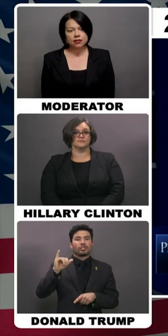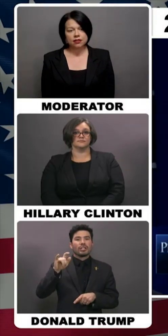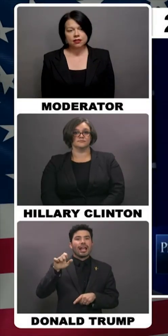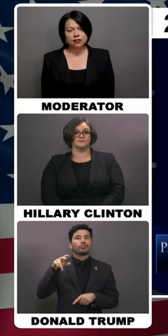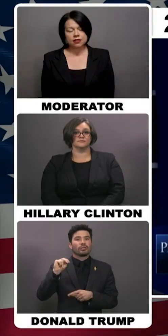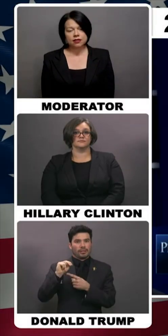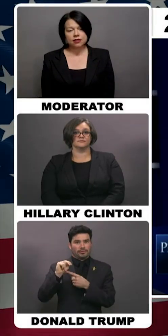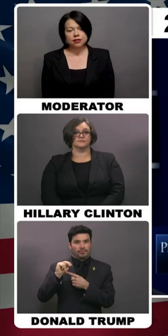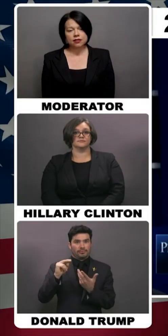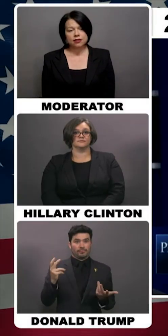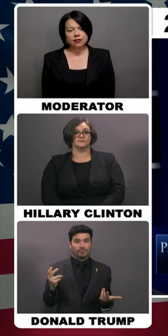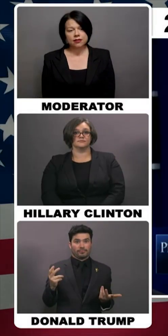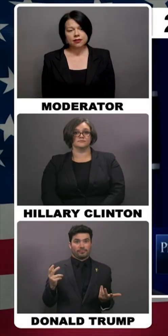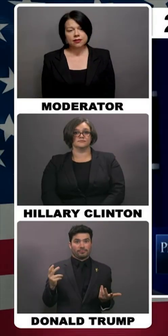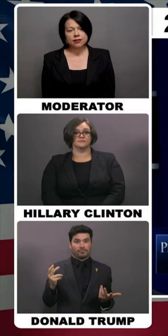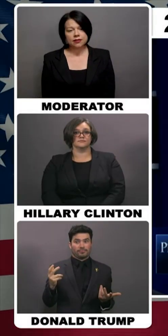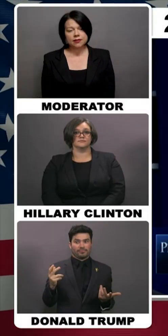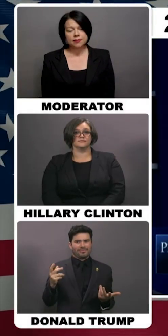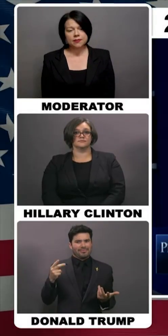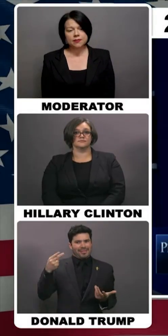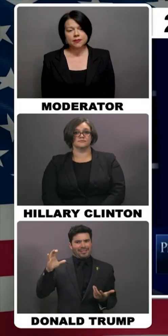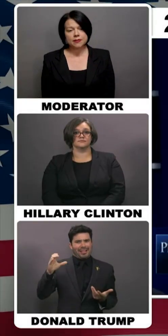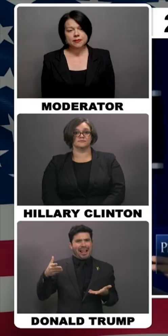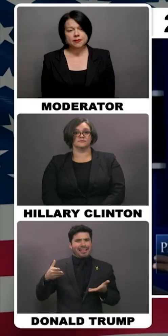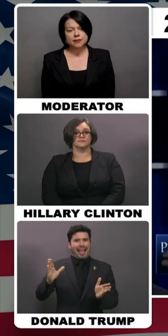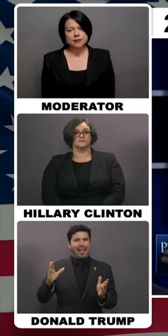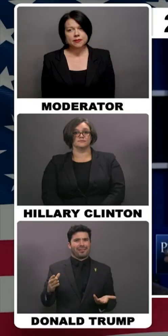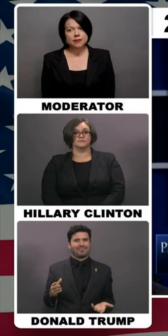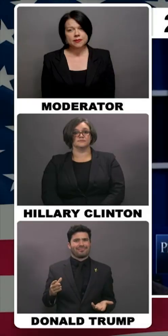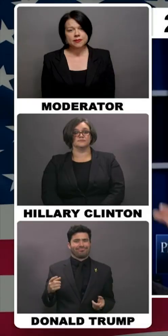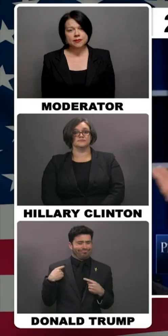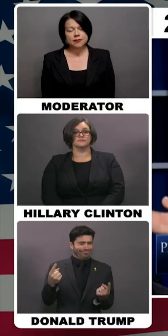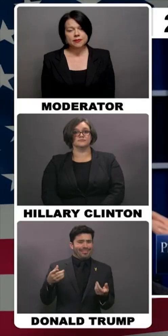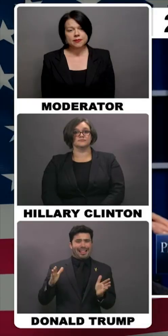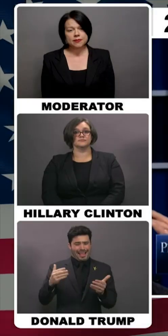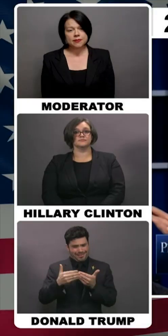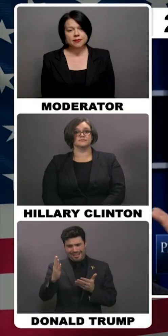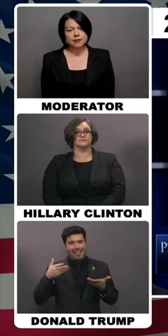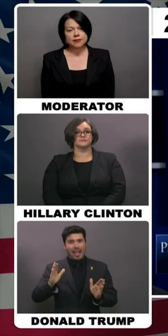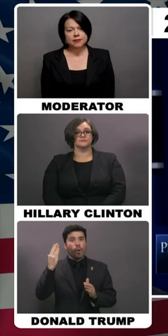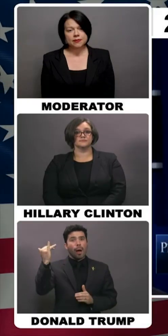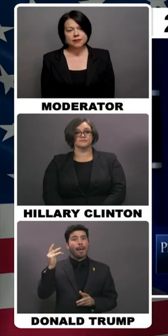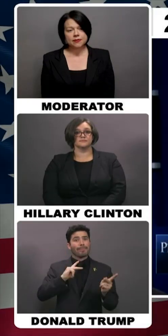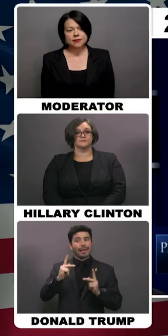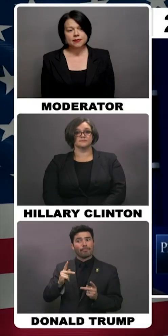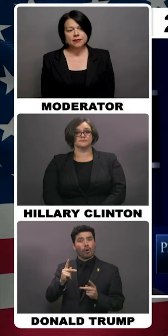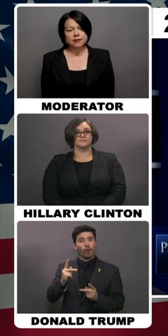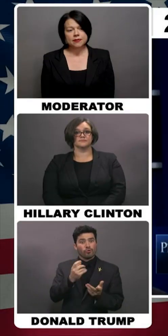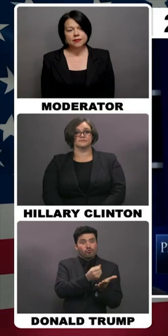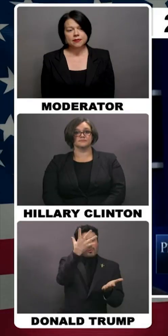And she'll always allow it because the people that give her all this money, they want it. That's why. See, I understand the tax code better than anybody